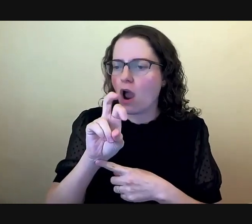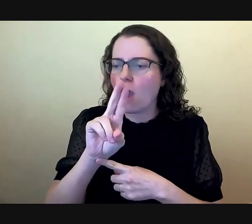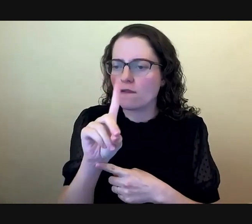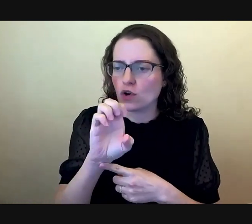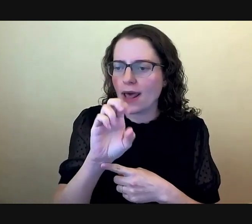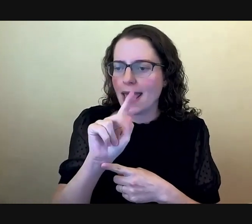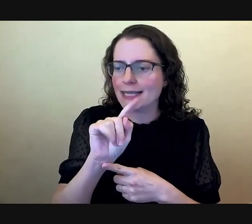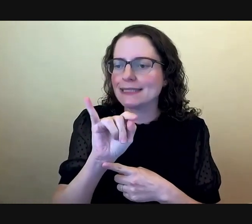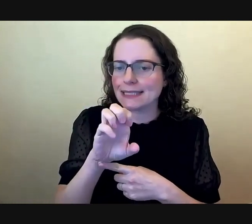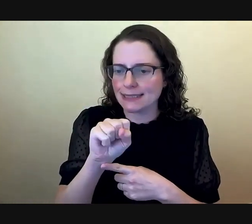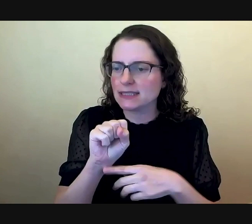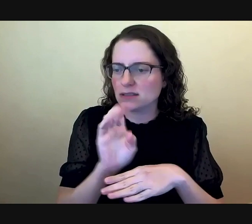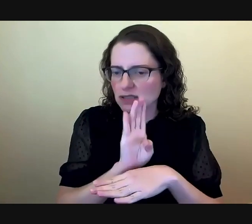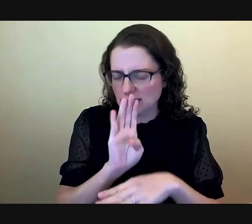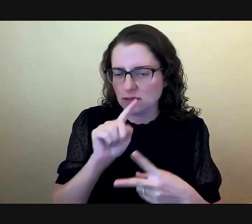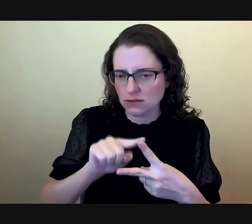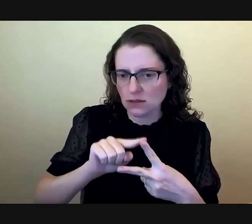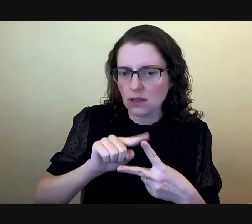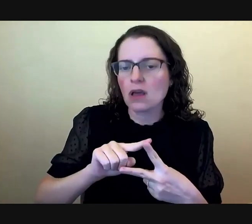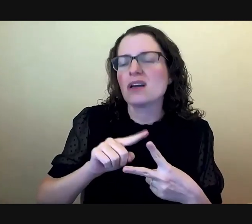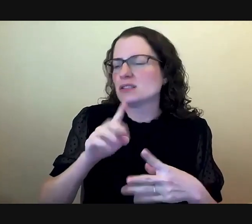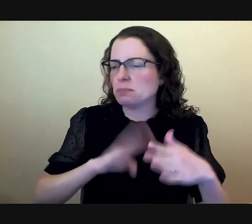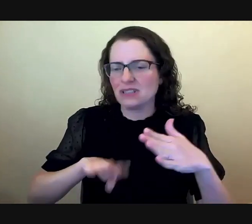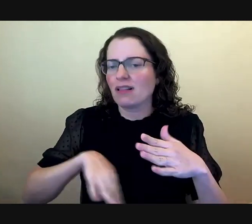The first one is titled as covered entities.